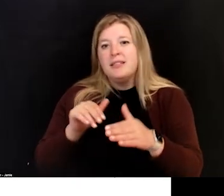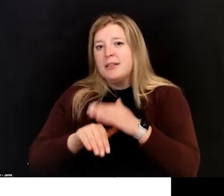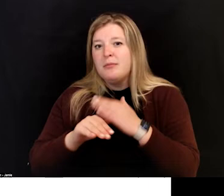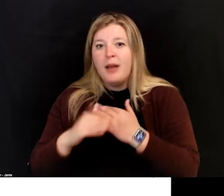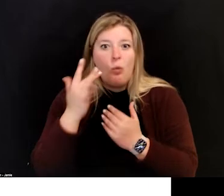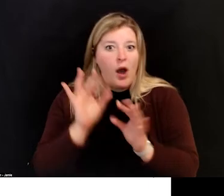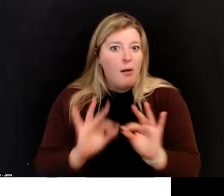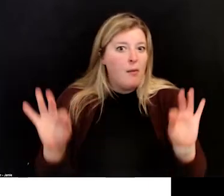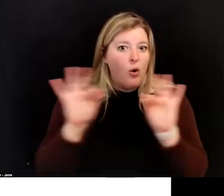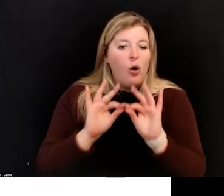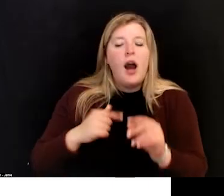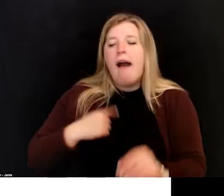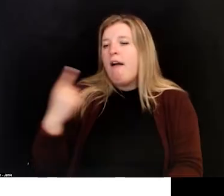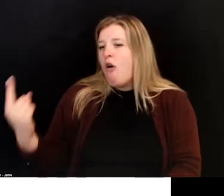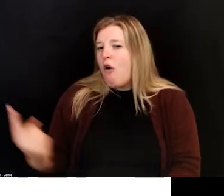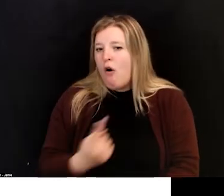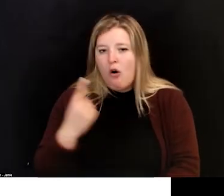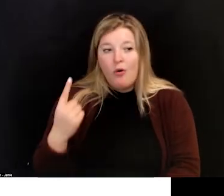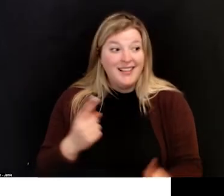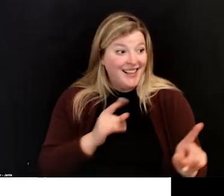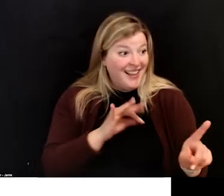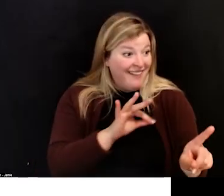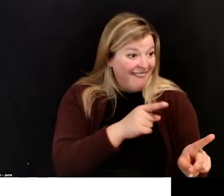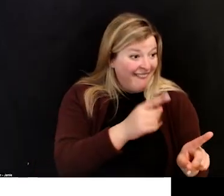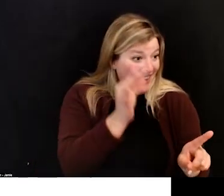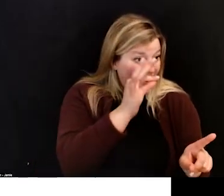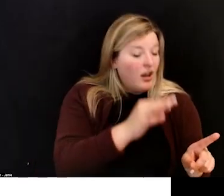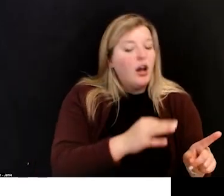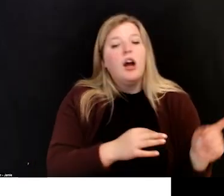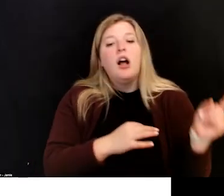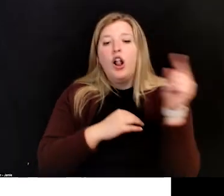I think that's a great place to go. If you're taking that next step